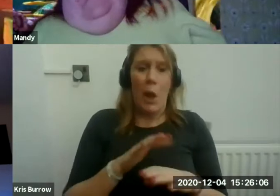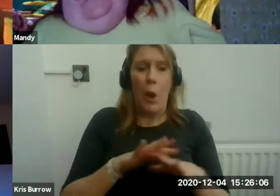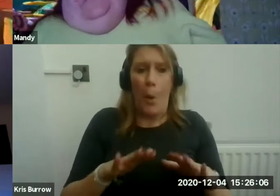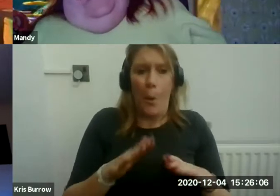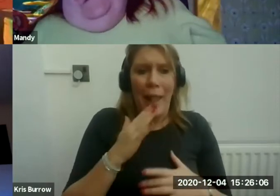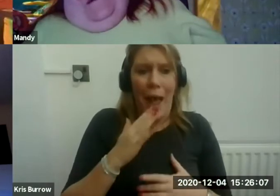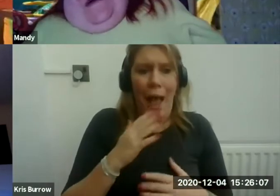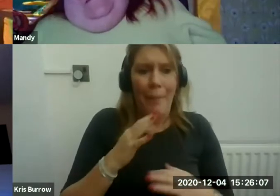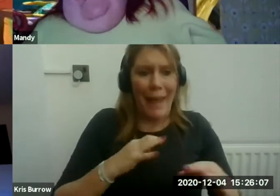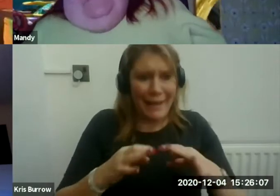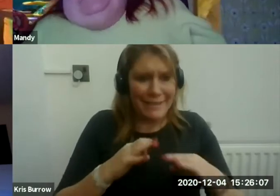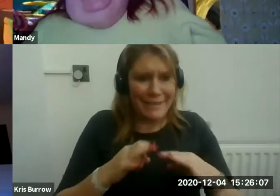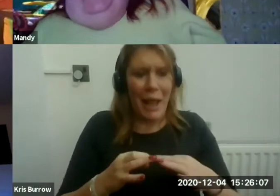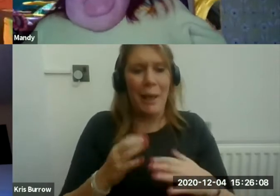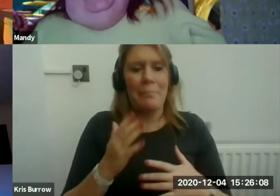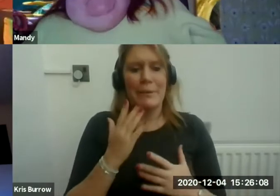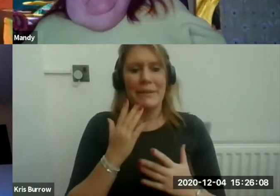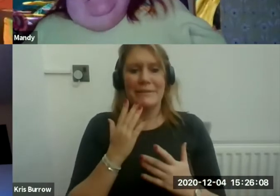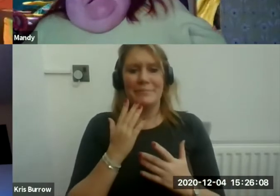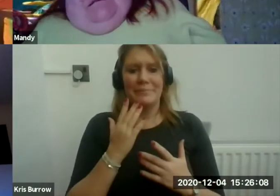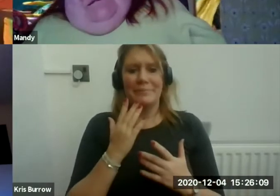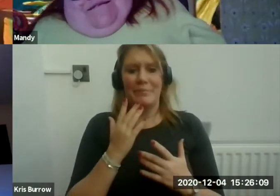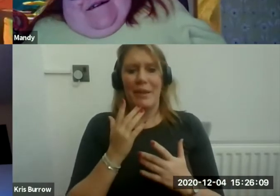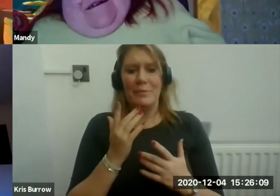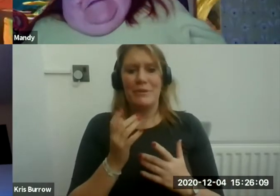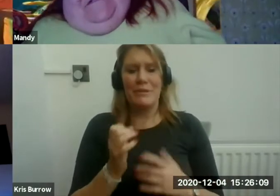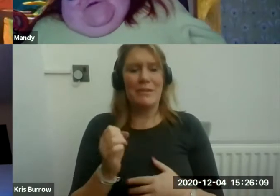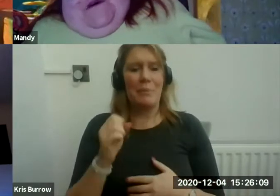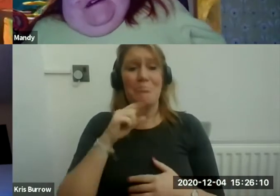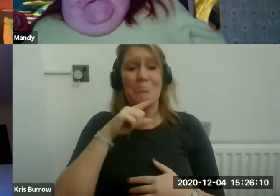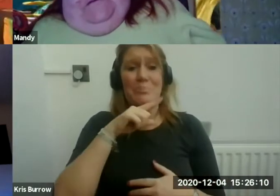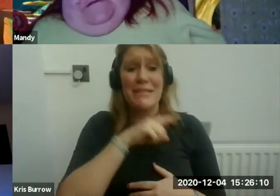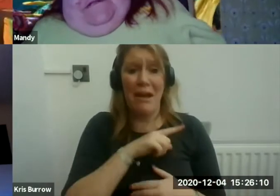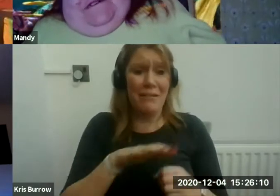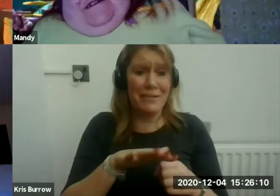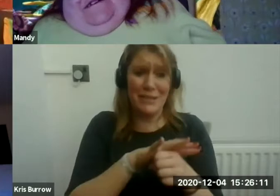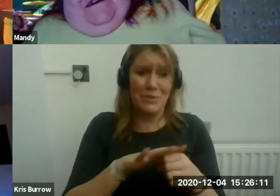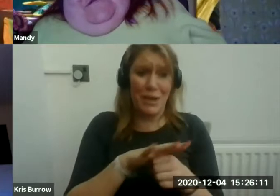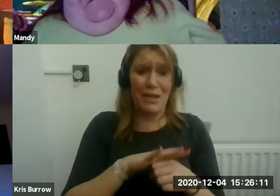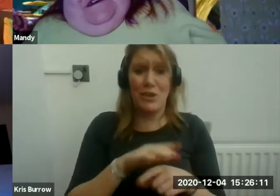in the and I'm in a flat in Clerkenwell